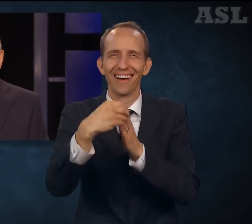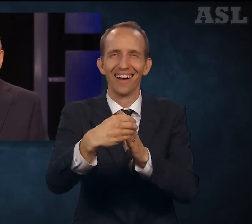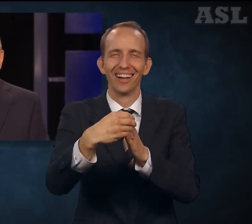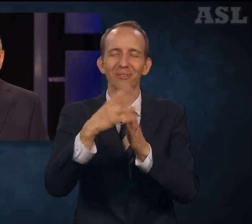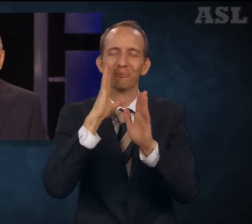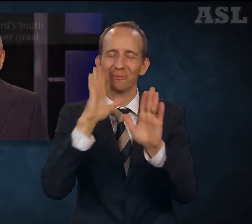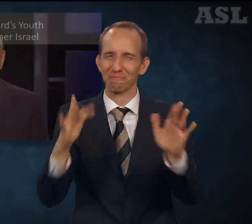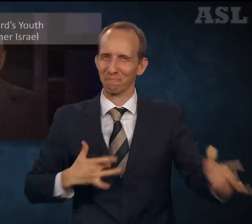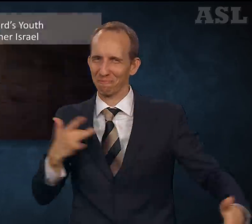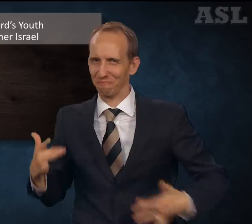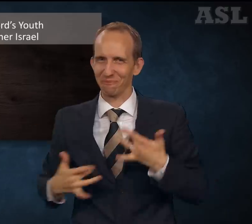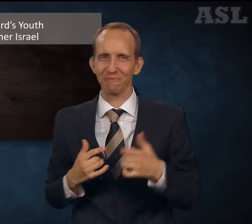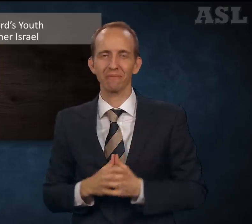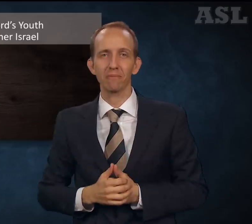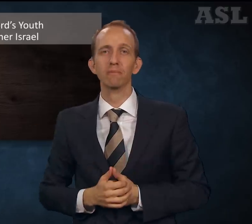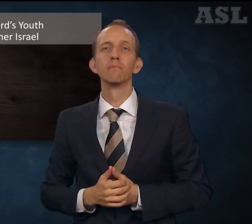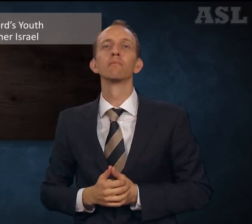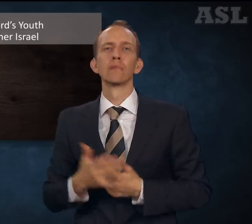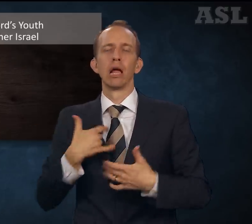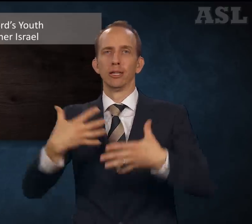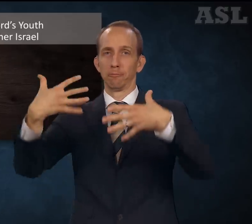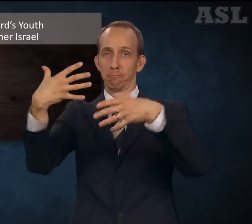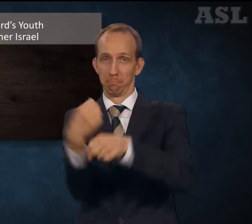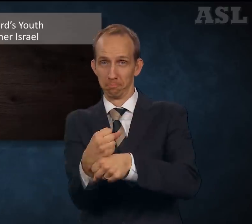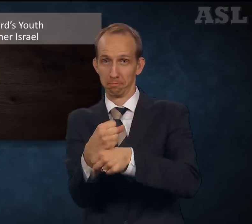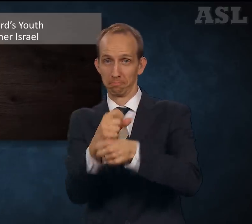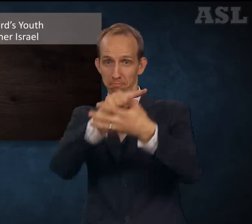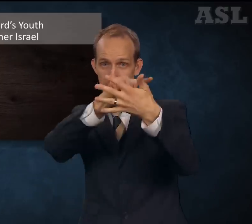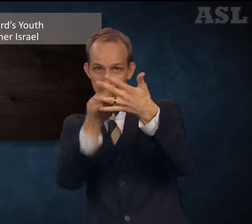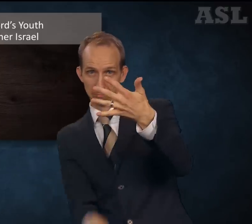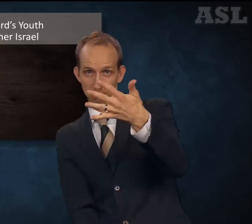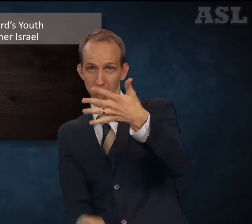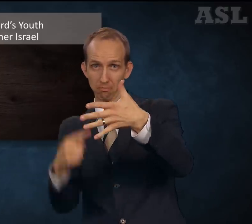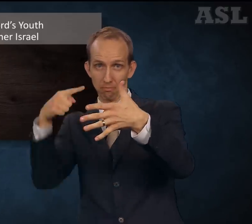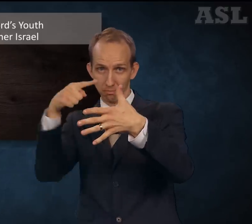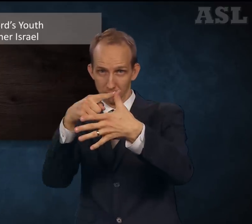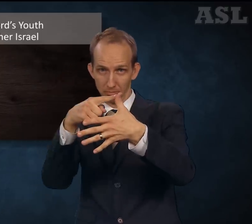NOW LET ME SUMMARIZE BY